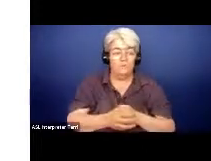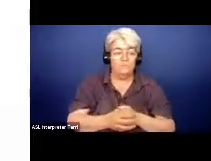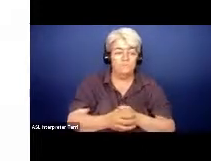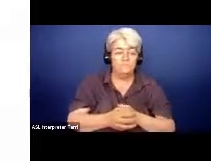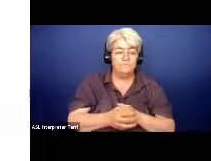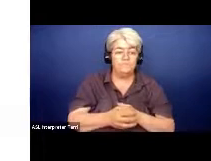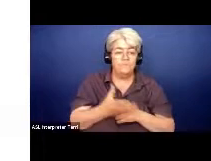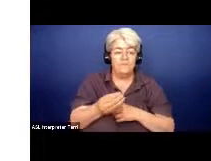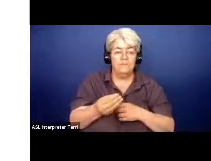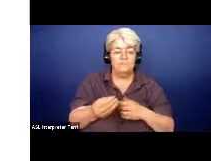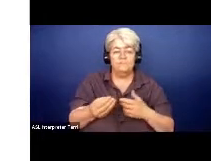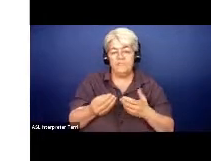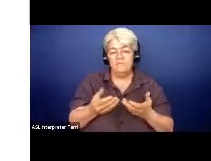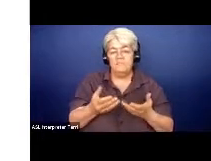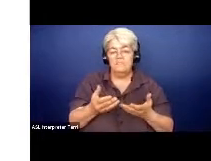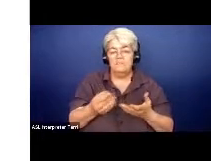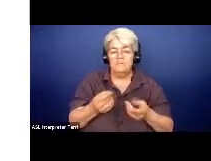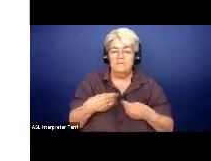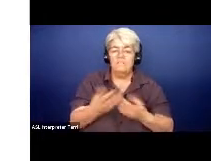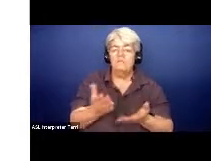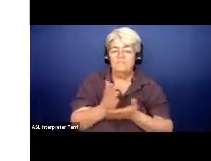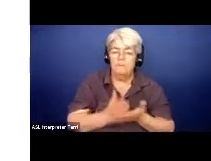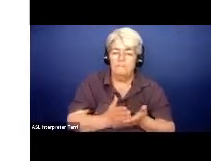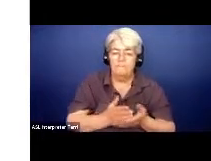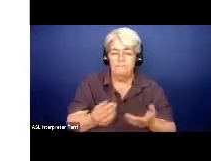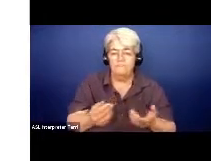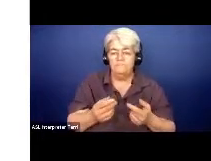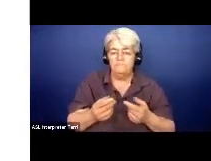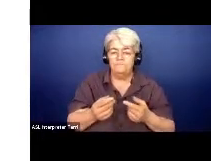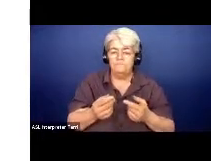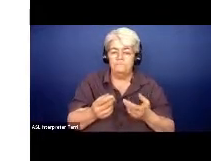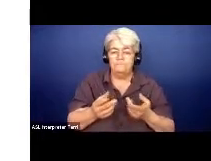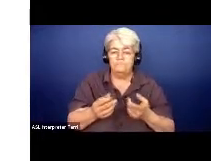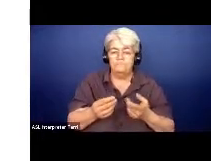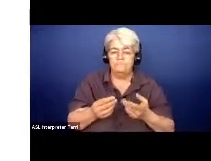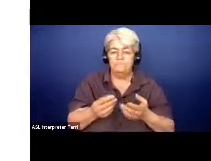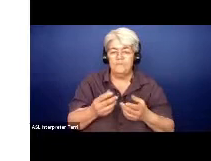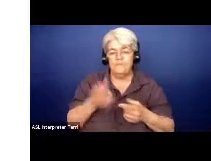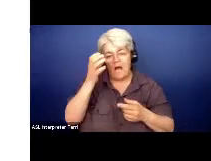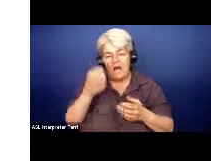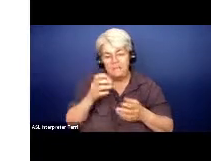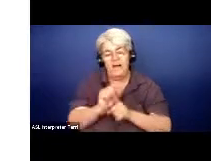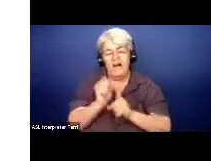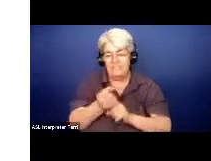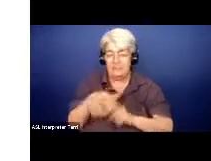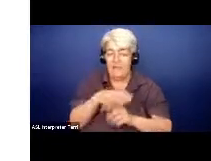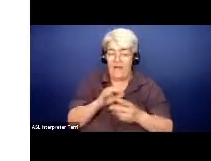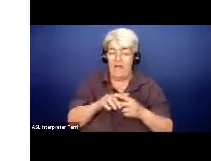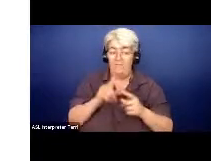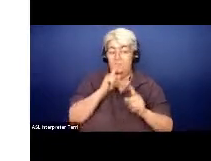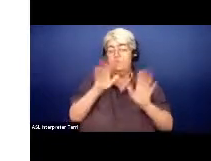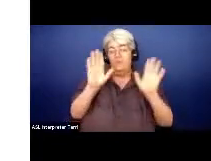provide some context and some cohesion to a -- an outstanding and varied series of presenters.